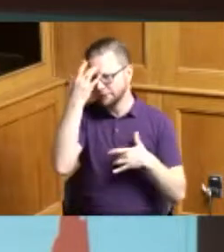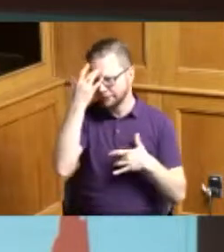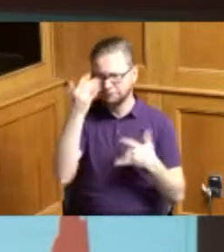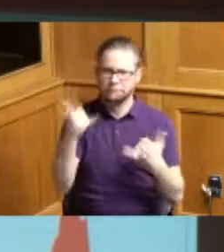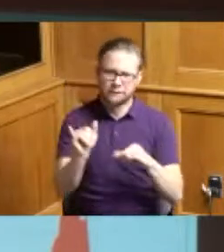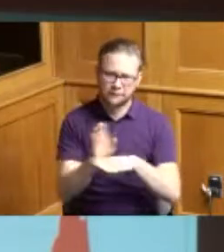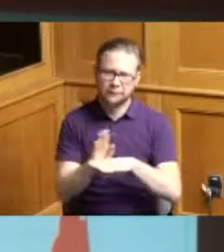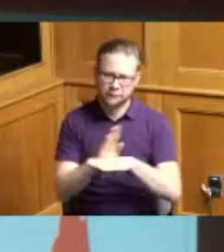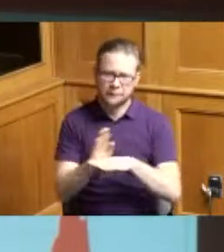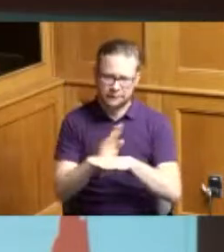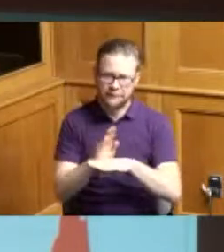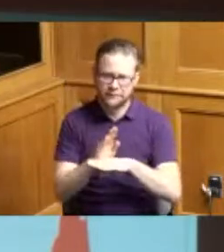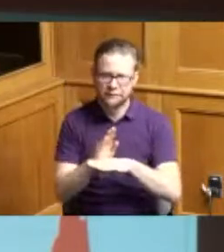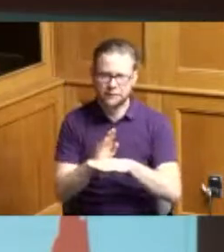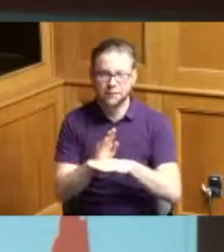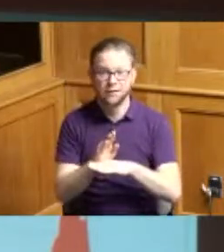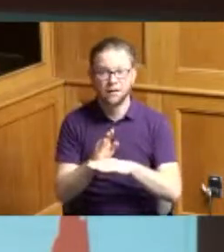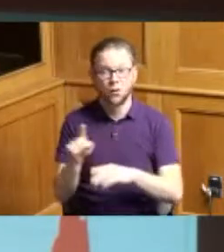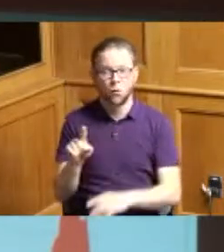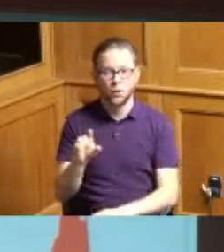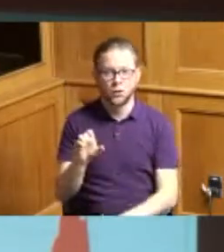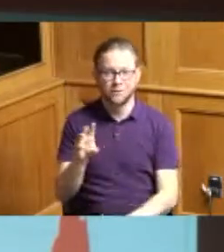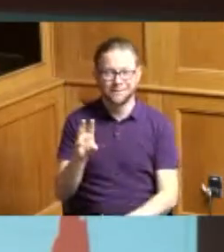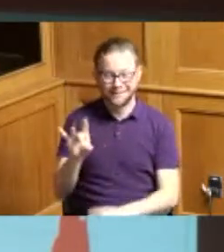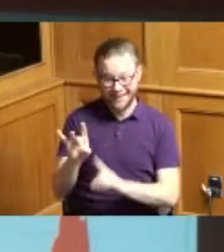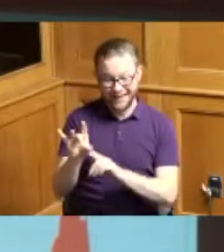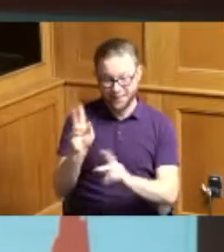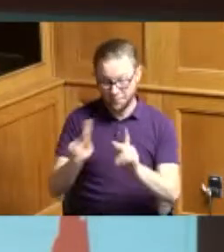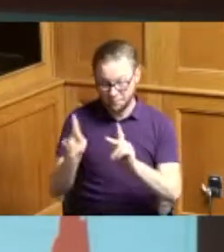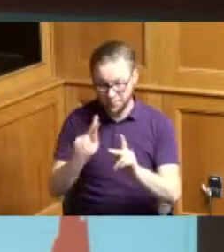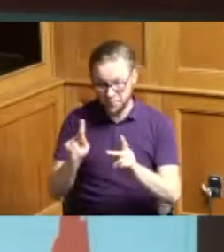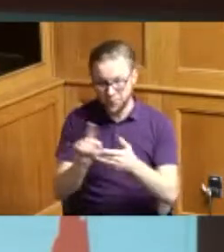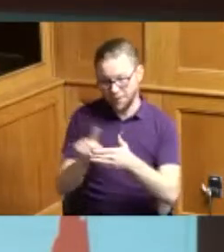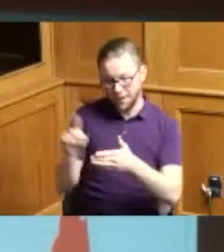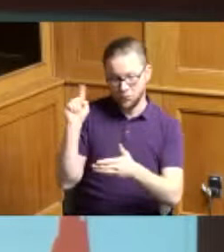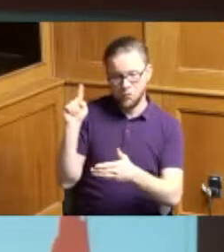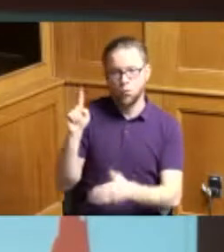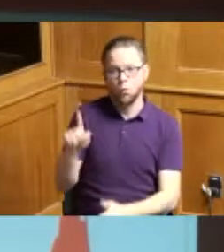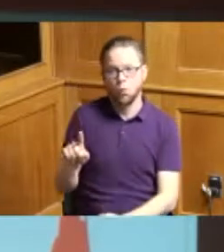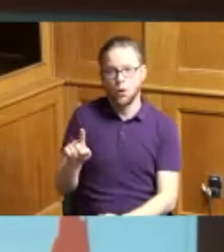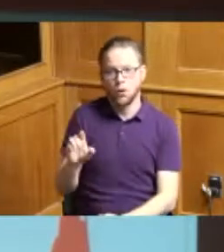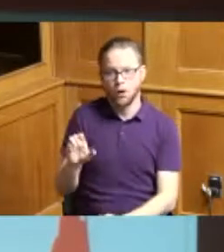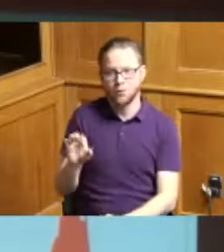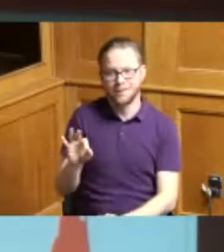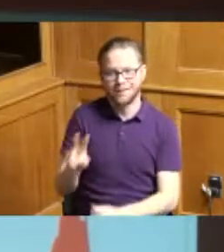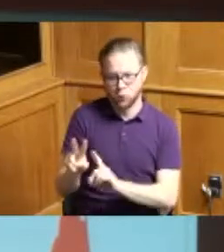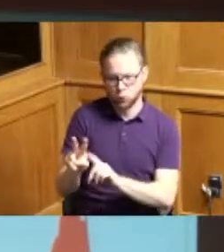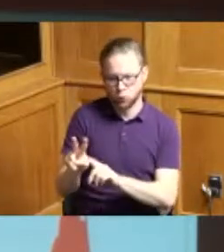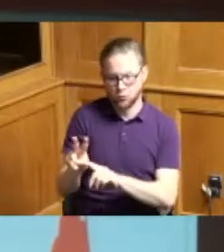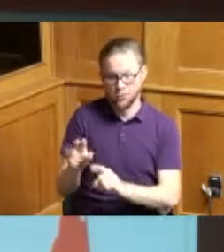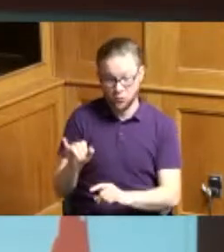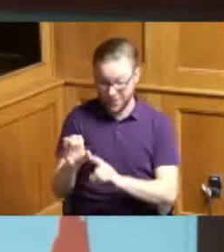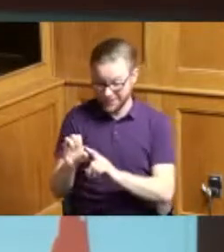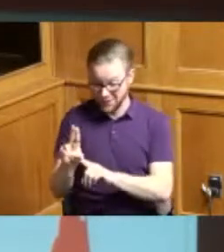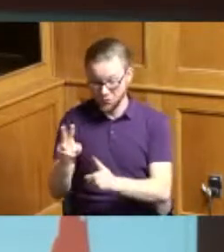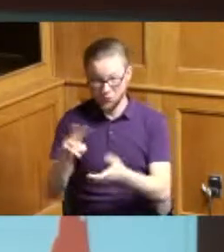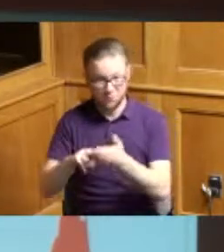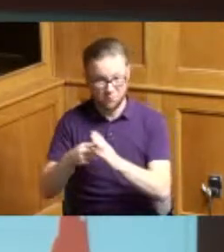168 individuals a week ago we're at 192. and then intensive or those individuals on ventilators we